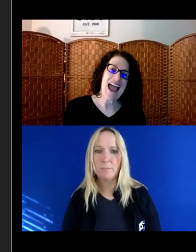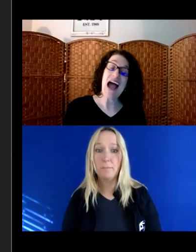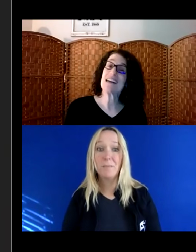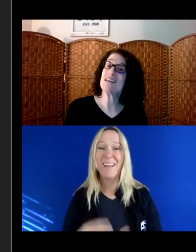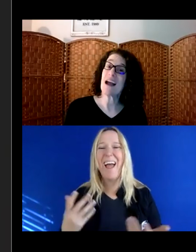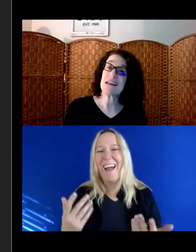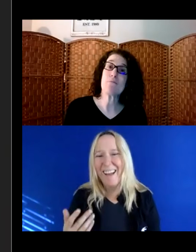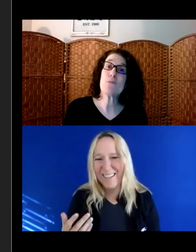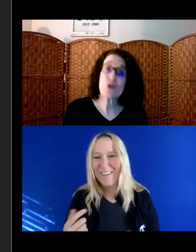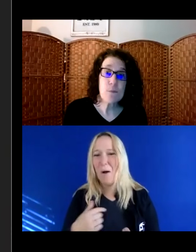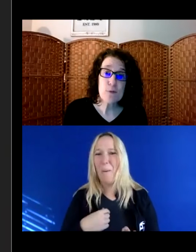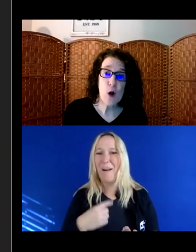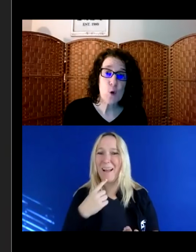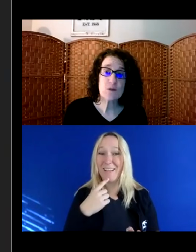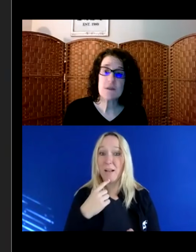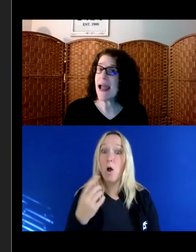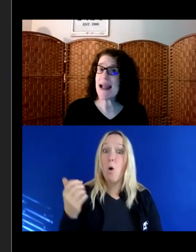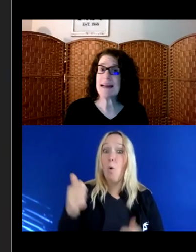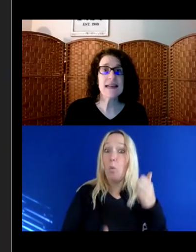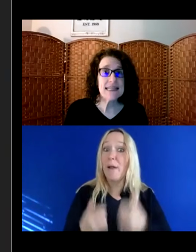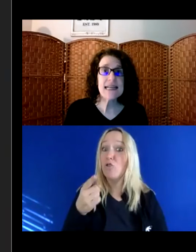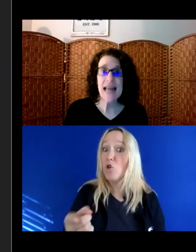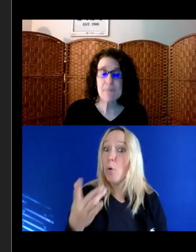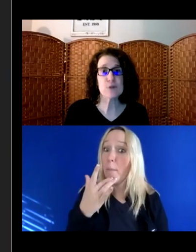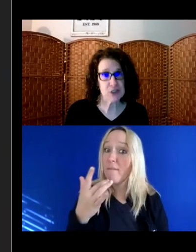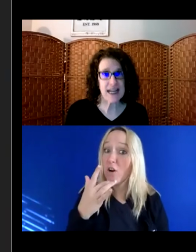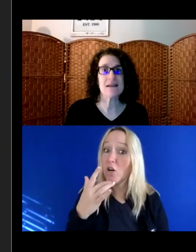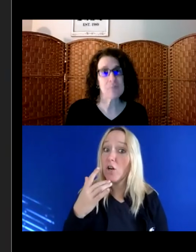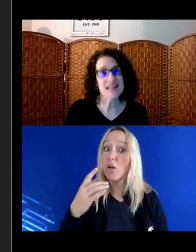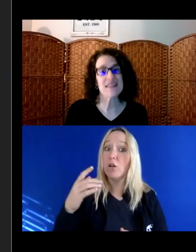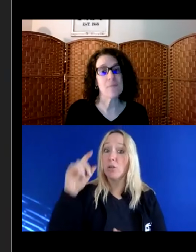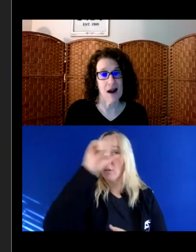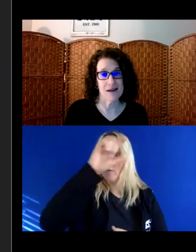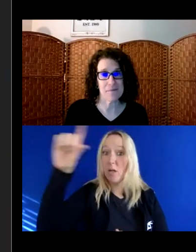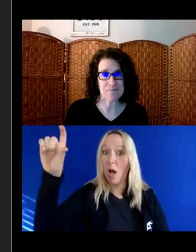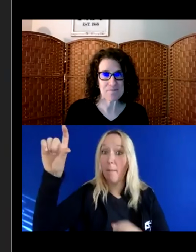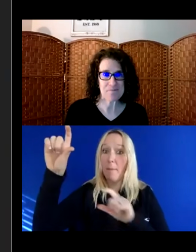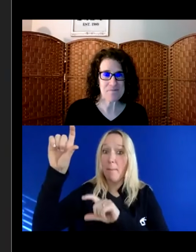I conducted multiple polls, and 99% picked the bottom.